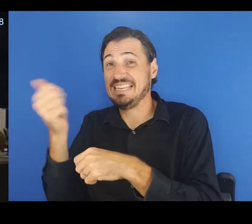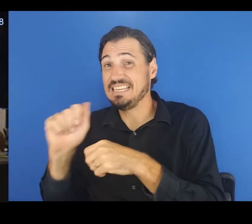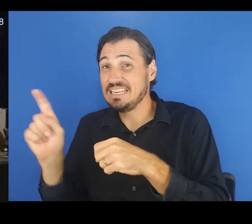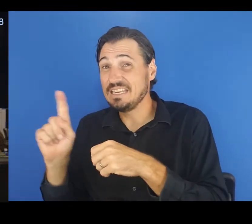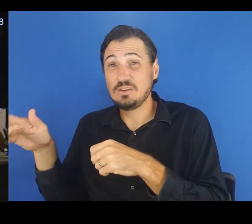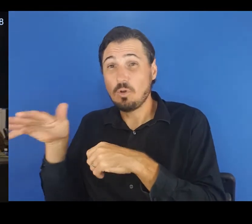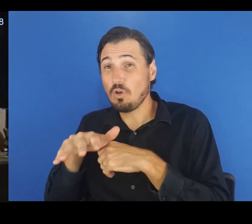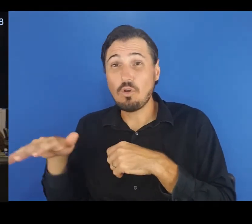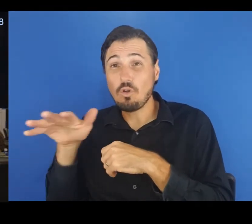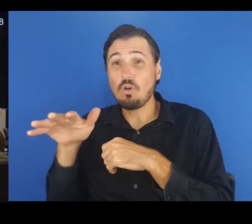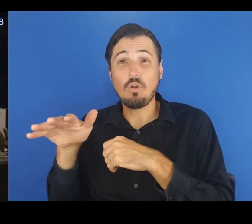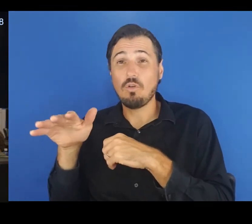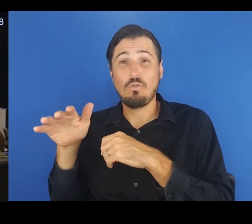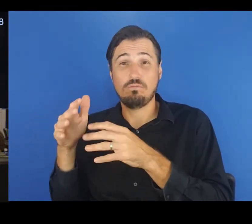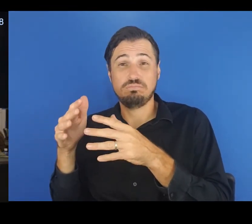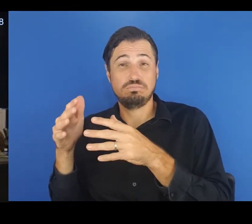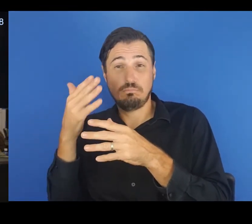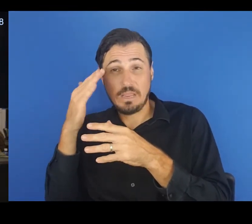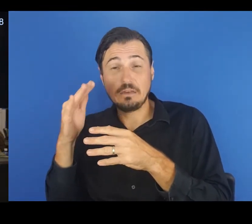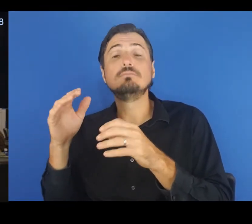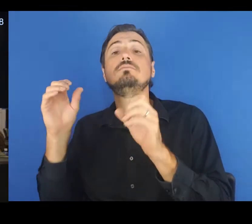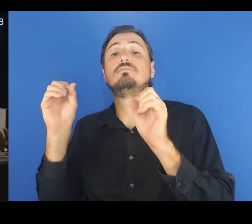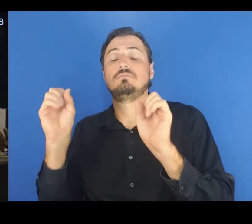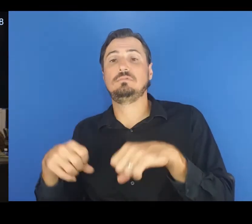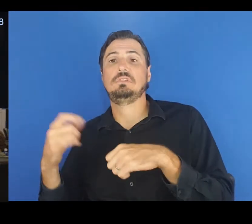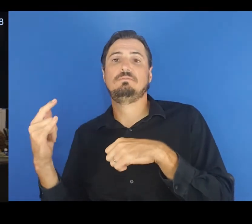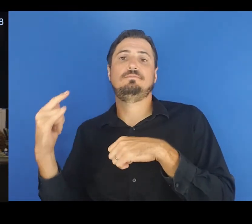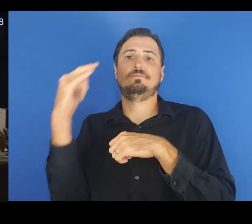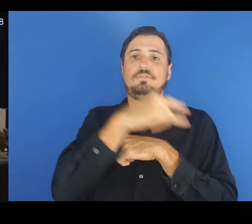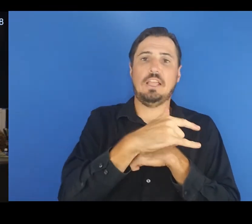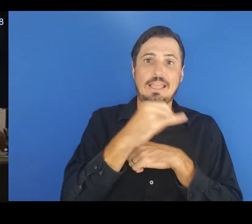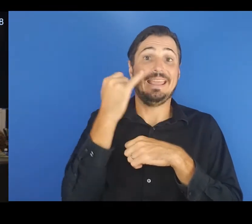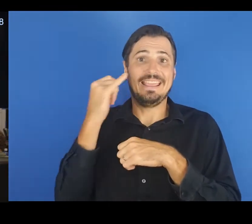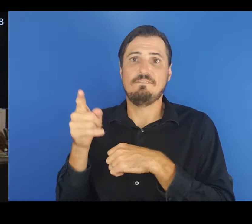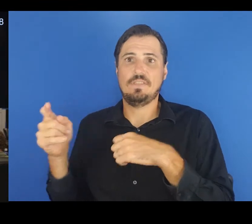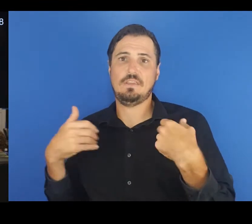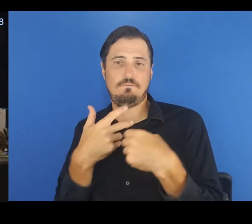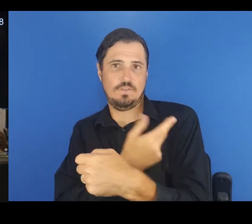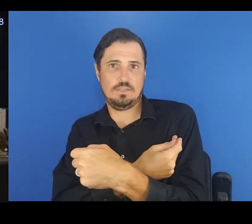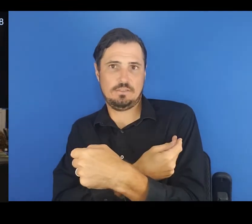travel quarantine with proof of vaccination through the state’s Safe Travels program.